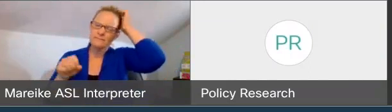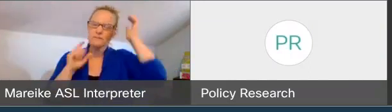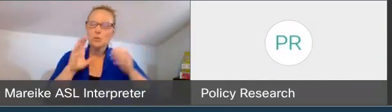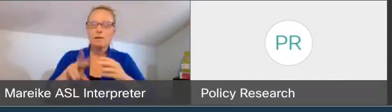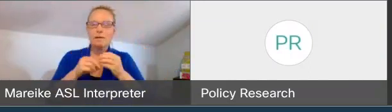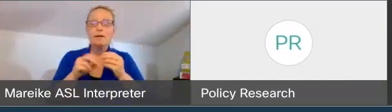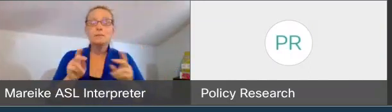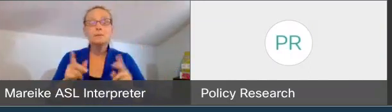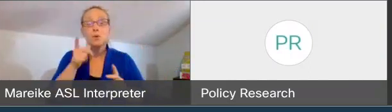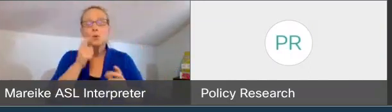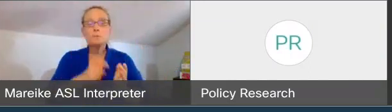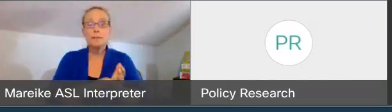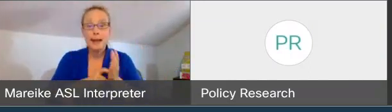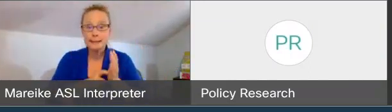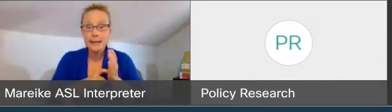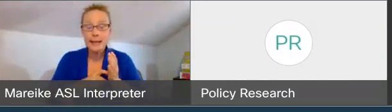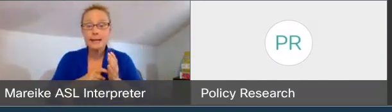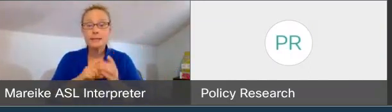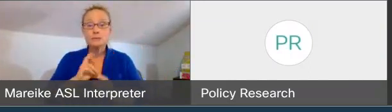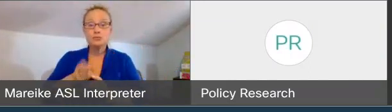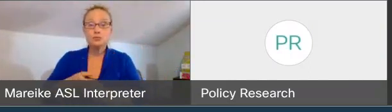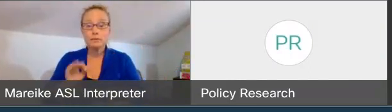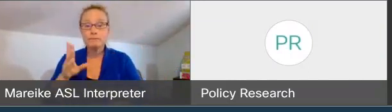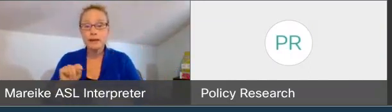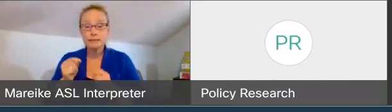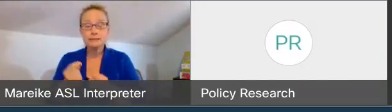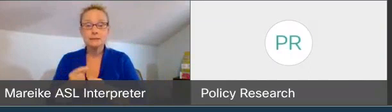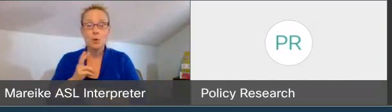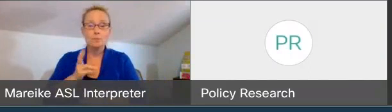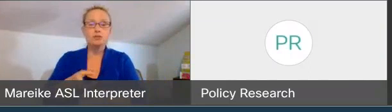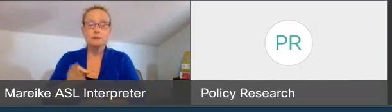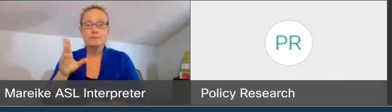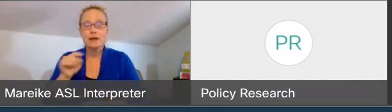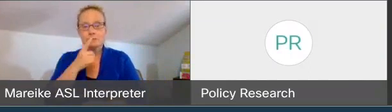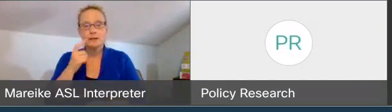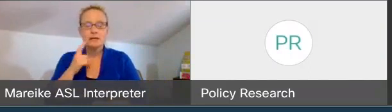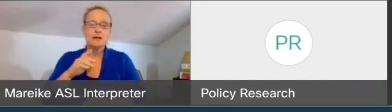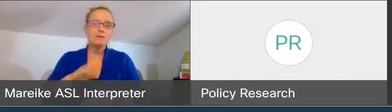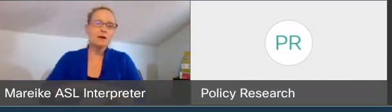folks who are mandated or for participating in FACT because of probation requirements,